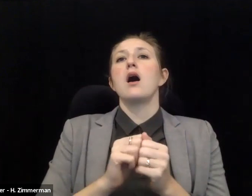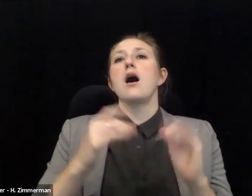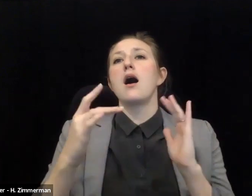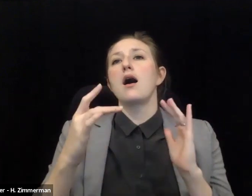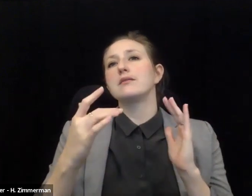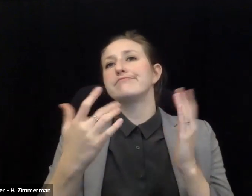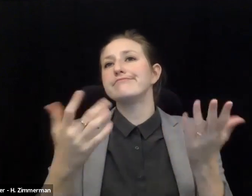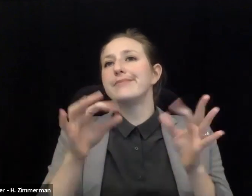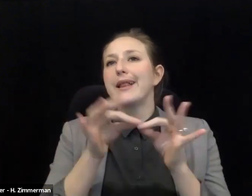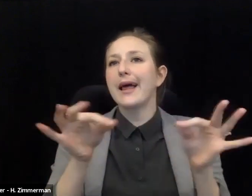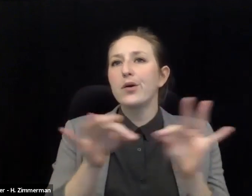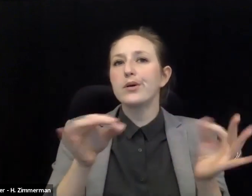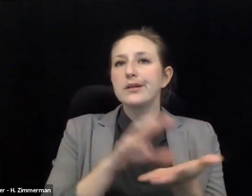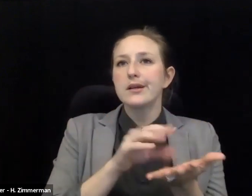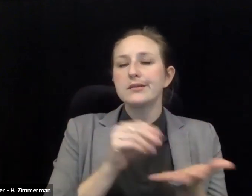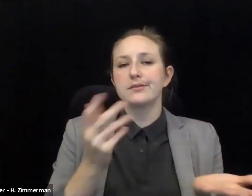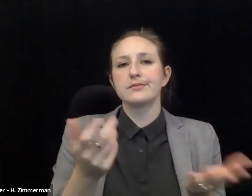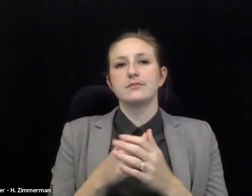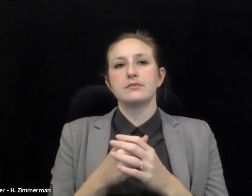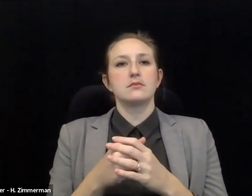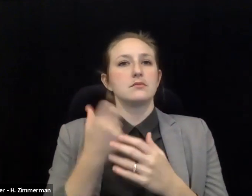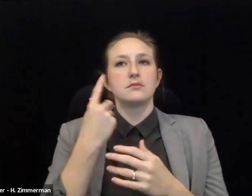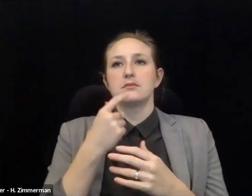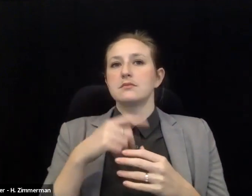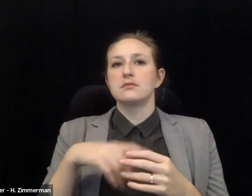Which is solely online, even before the pandemic